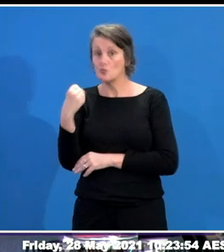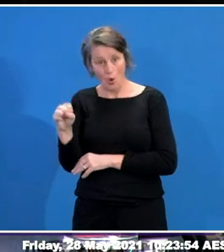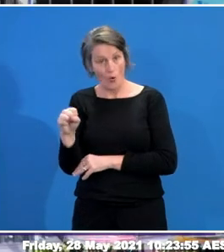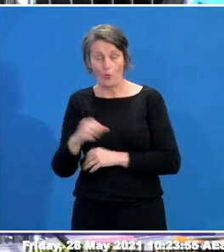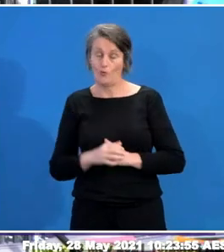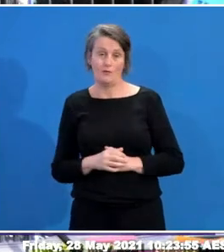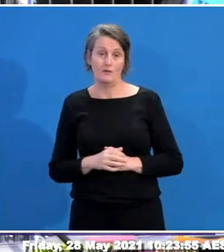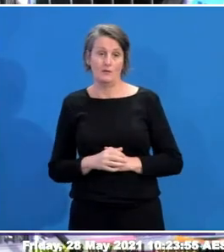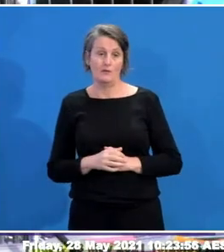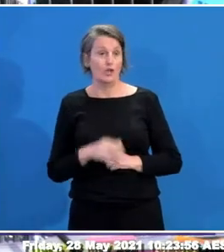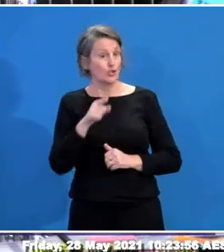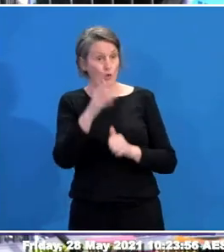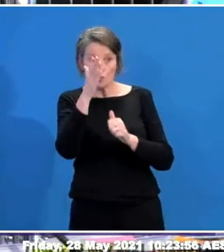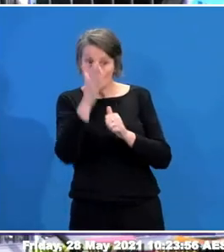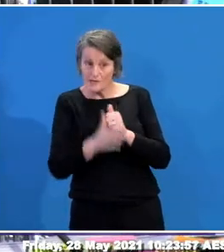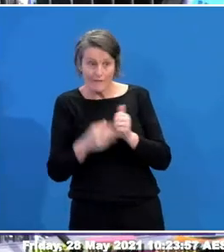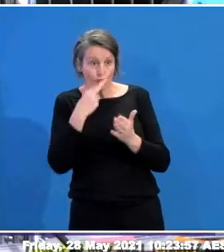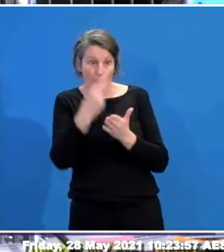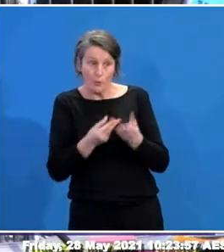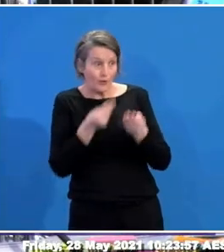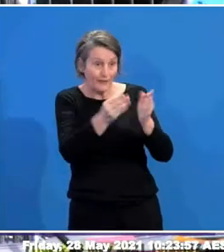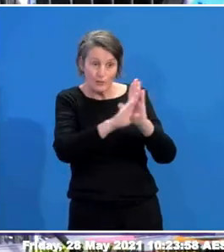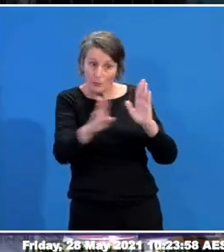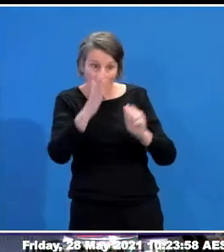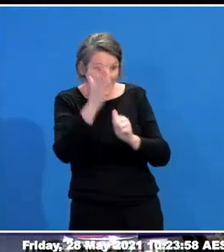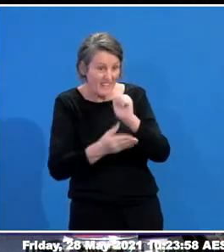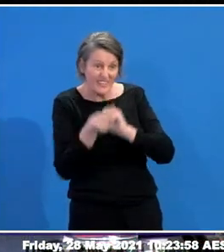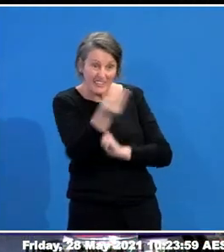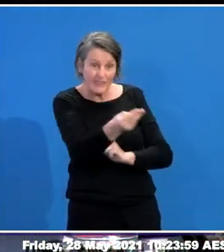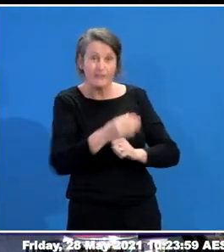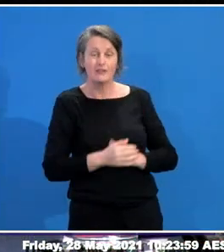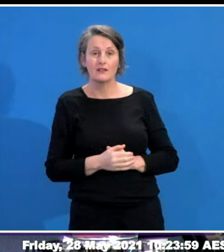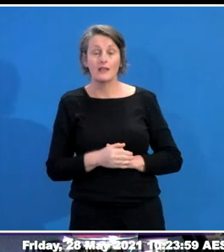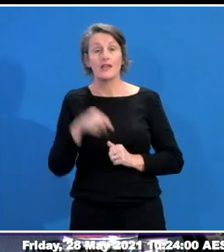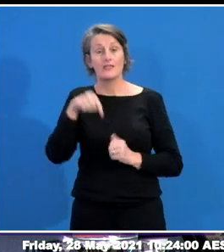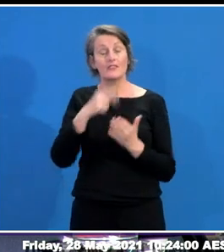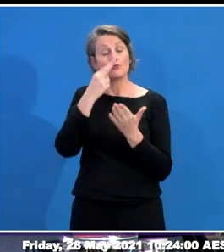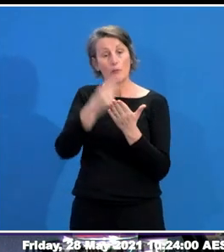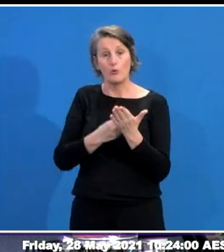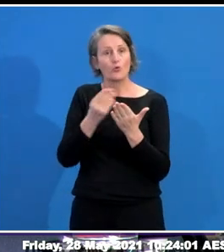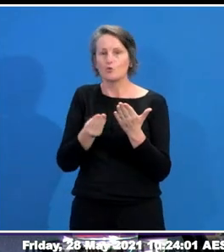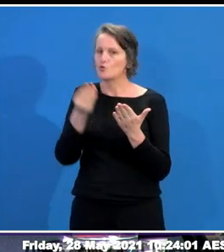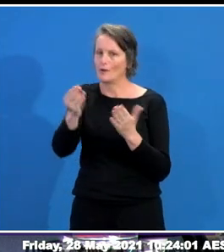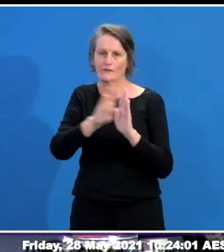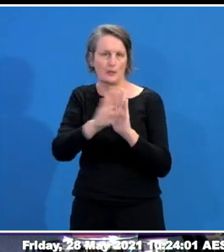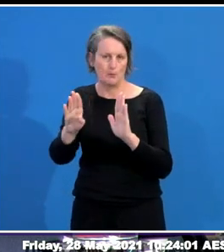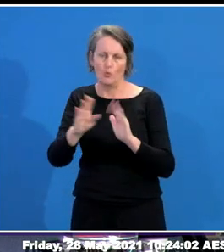And you never provided this report to the Board ever? This report was not provided to the Board and there is opportunities